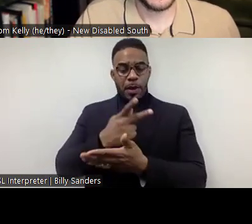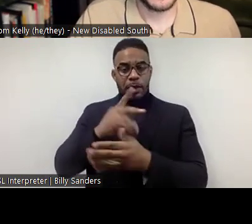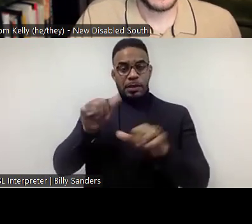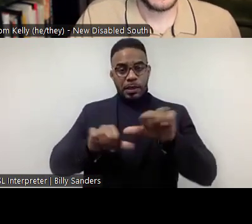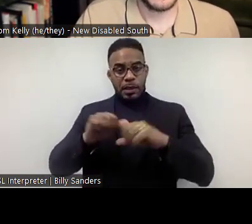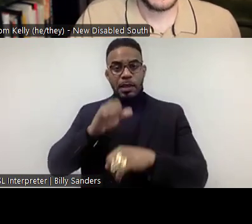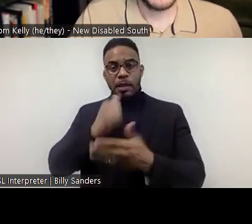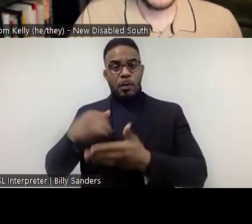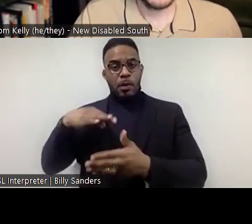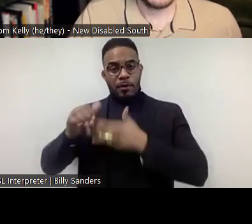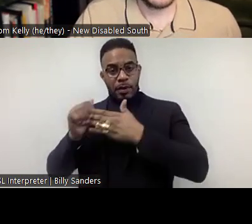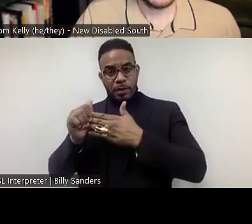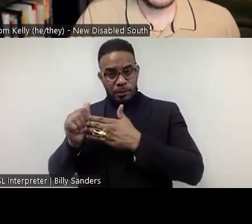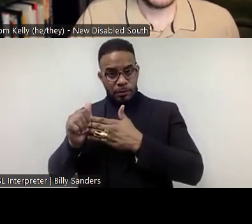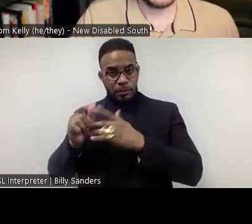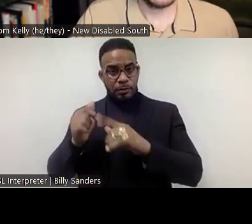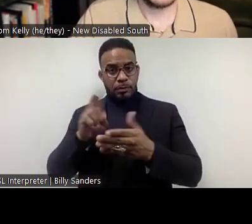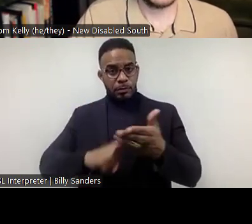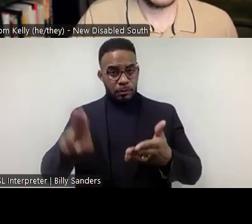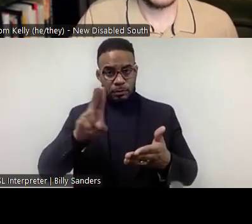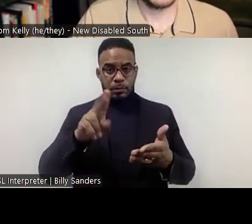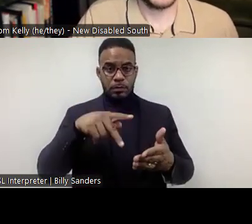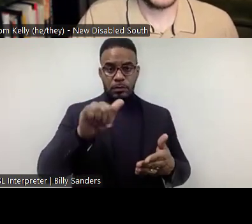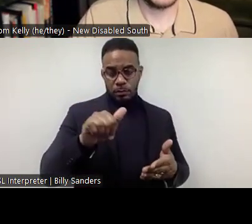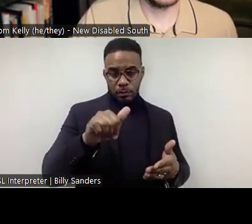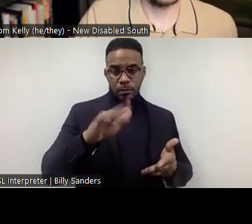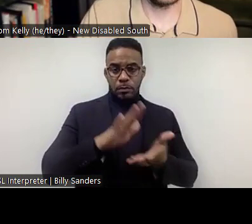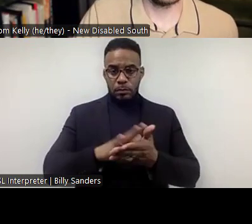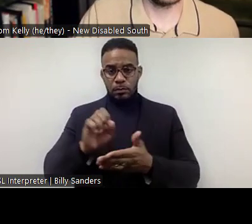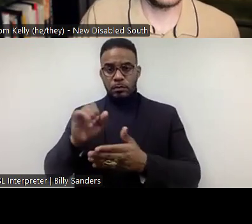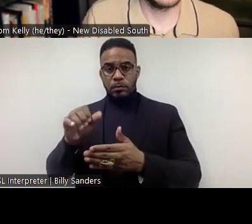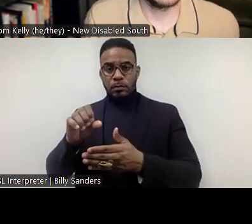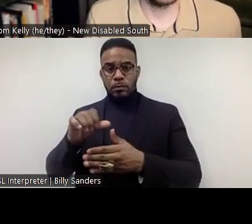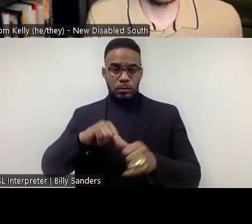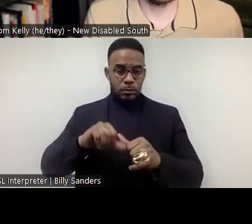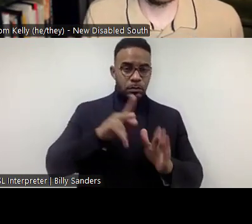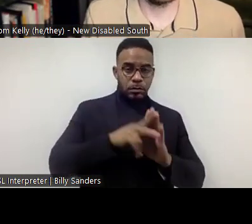cerebral palsy and a lifelong disability advocate. He received a Master of Science in Nonprofit Leadership from